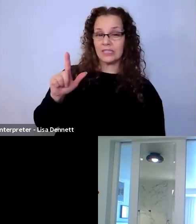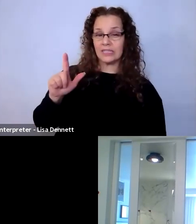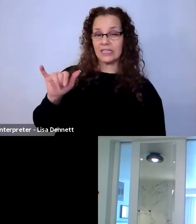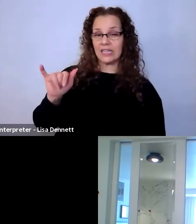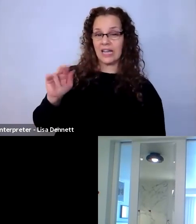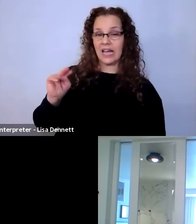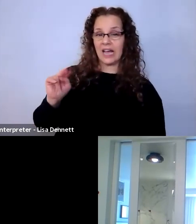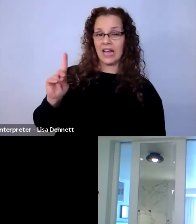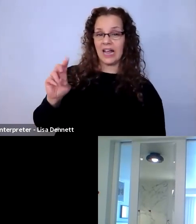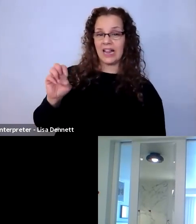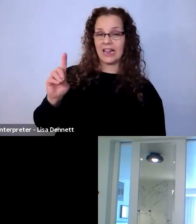getting them to accessibility.